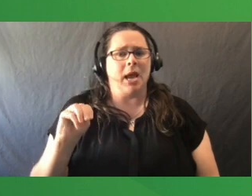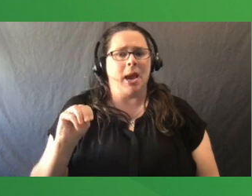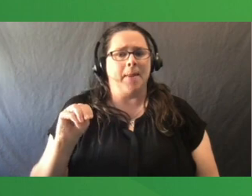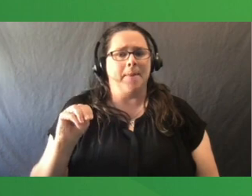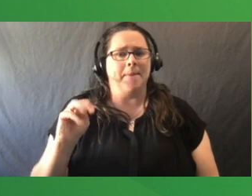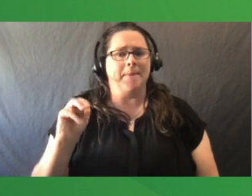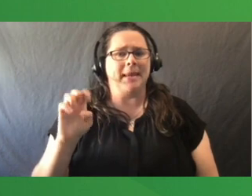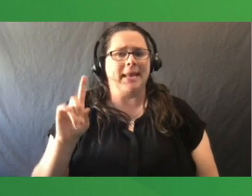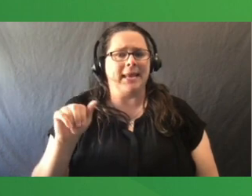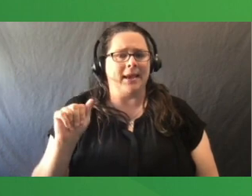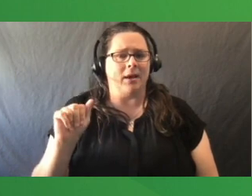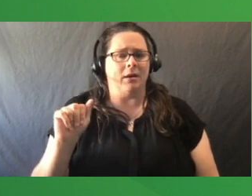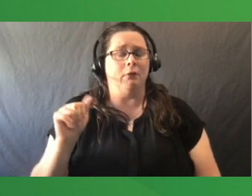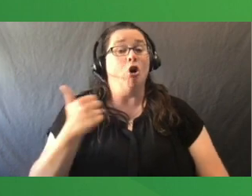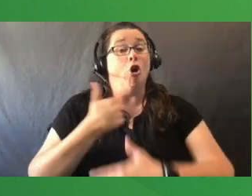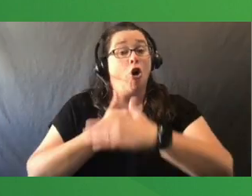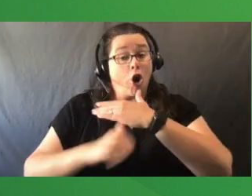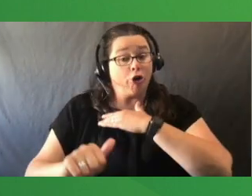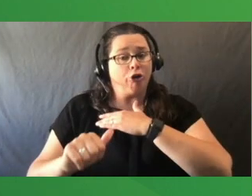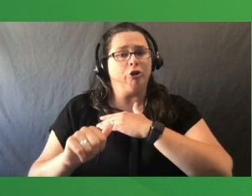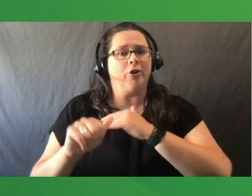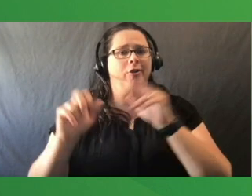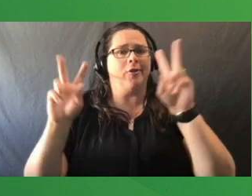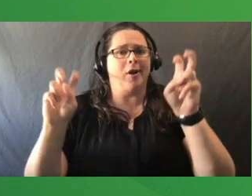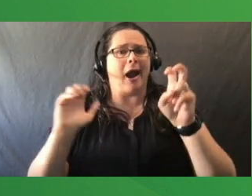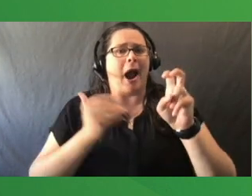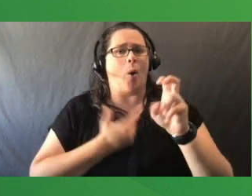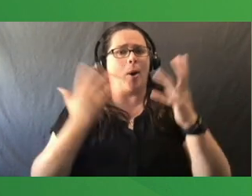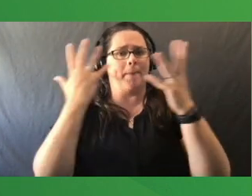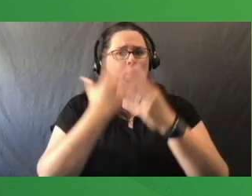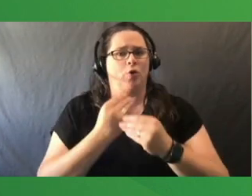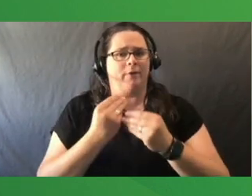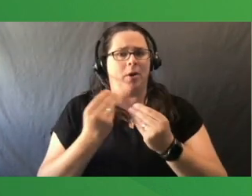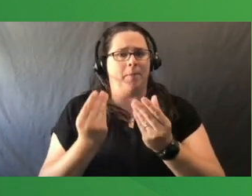planet. (VIDEO PLAYS) What makes Hugh's work so timely